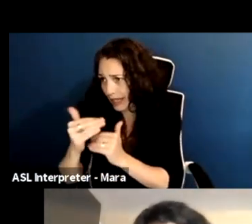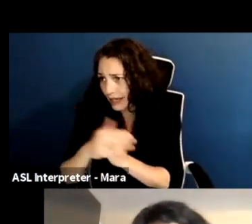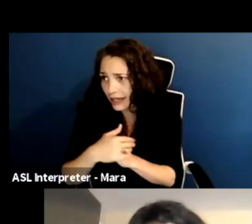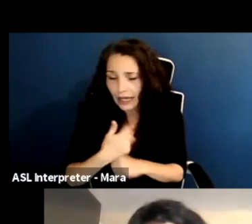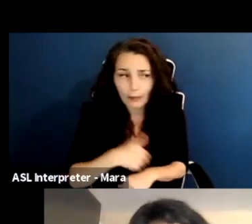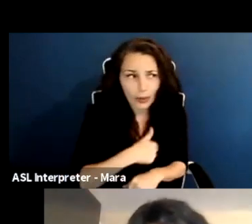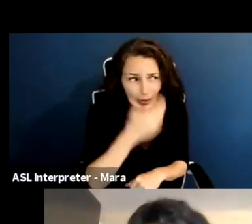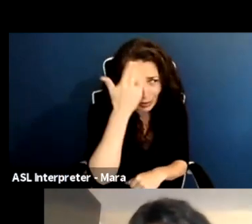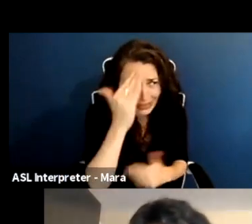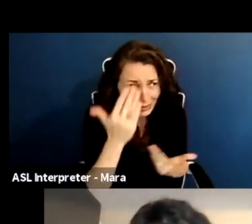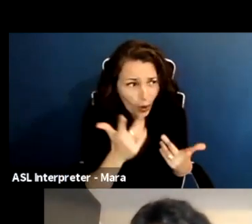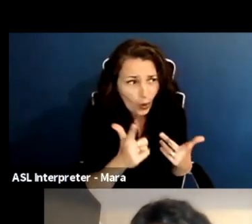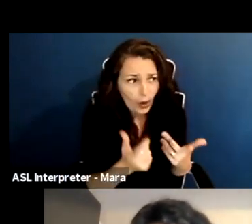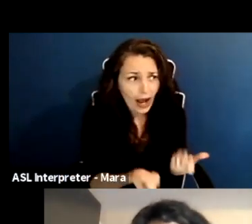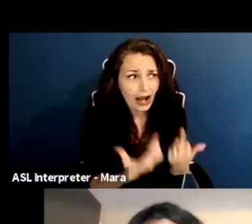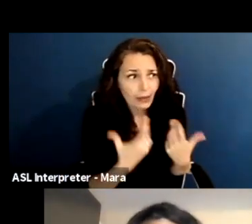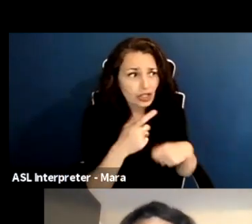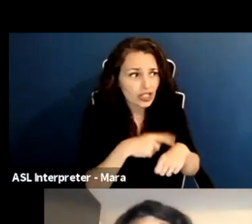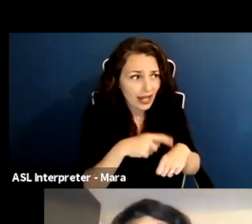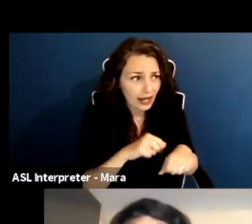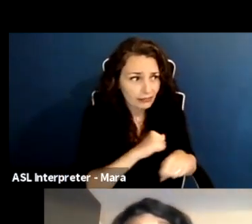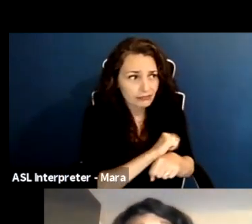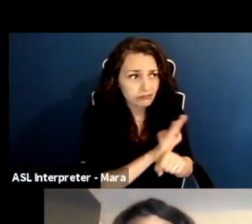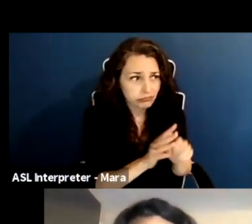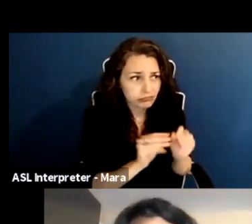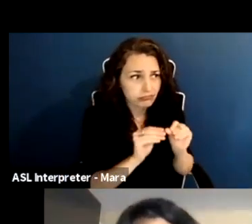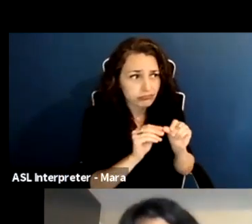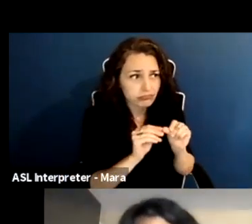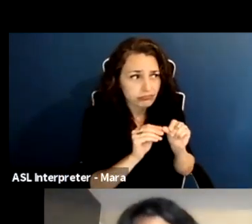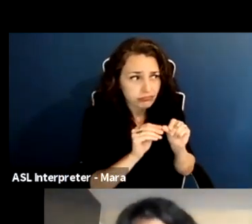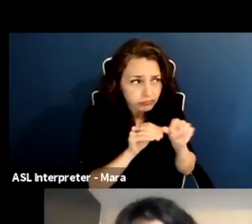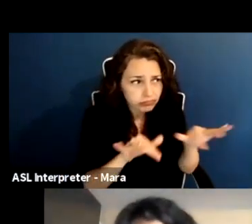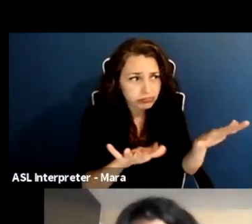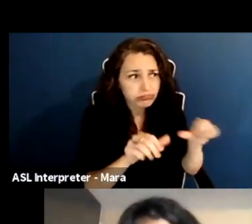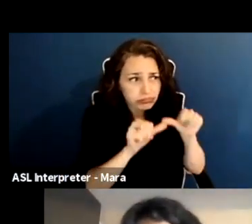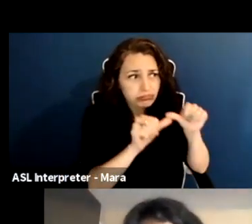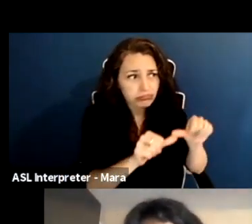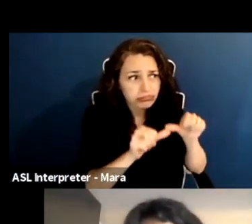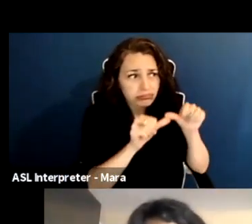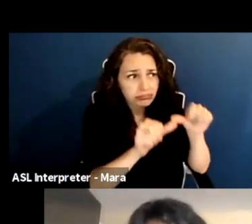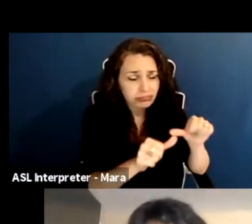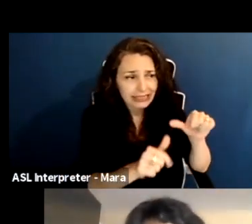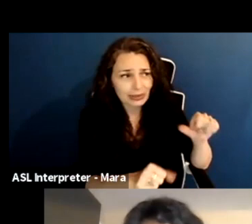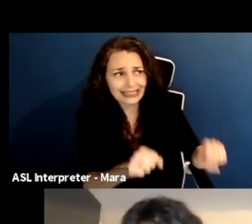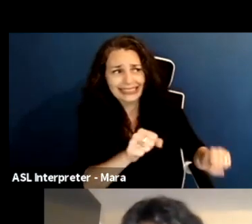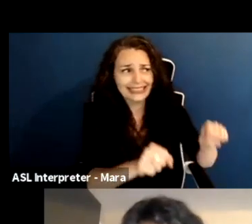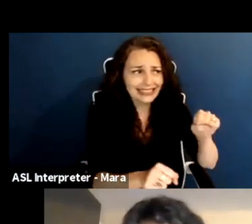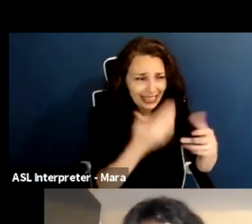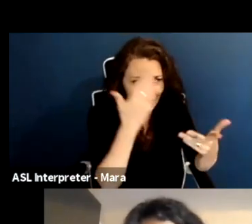of what's happening in the world. And we also want it to be proactive if this were to ever happen again.